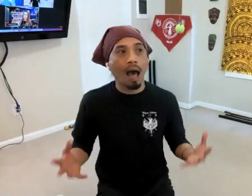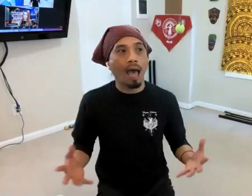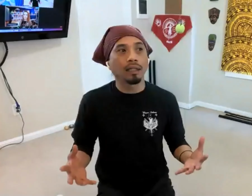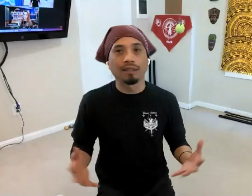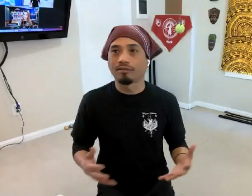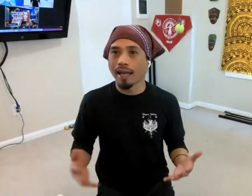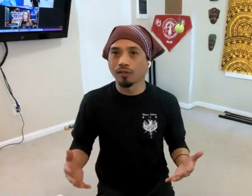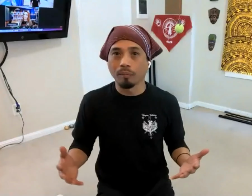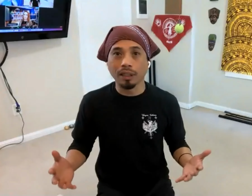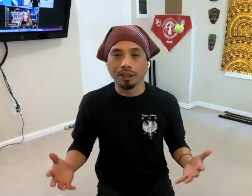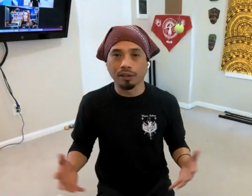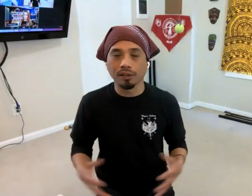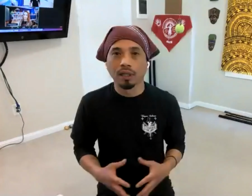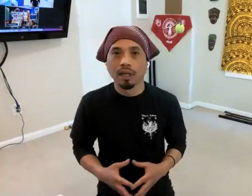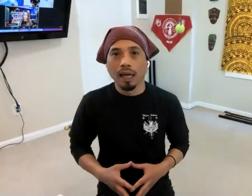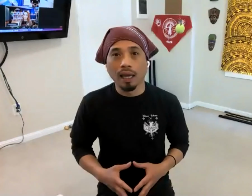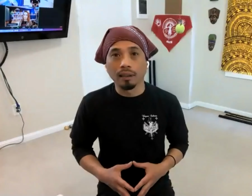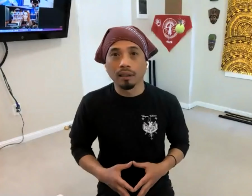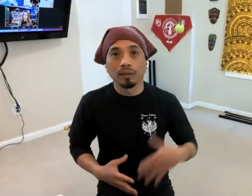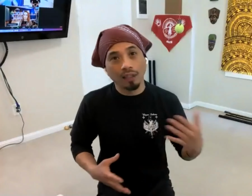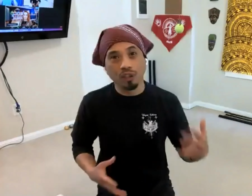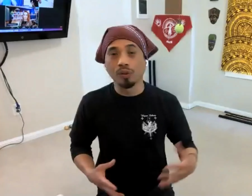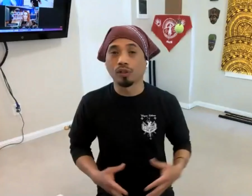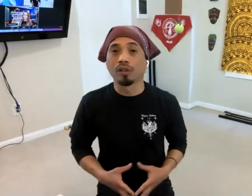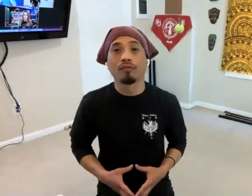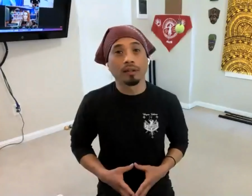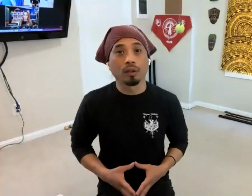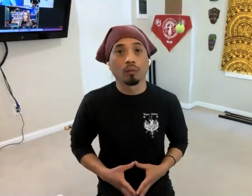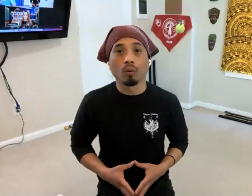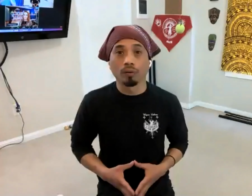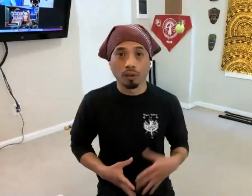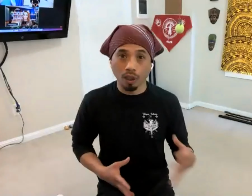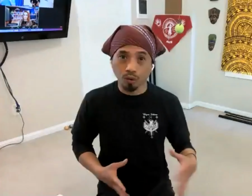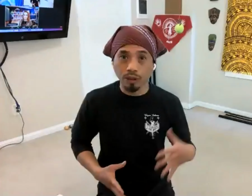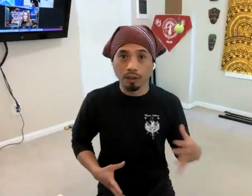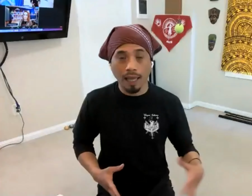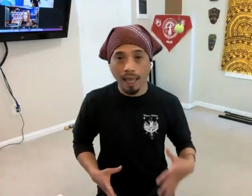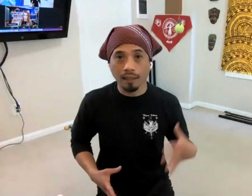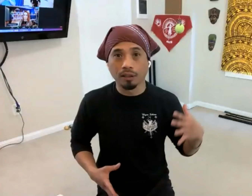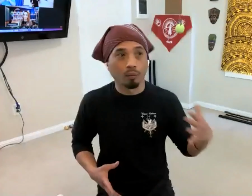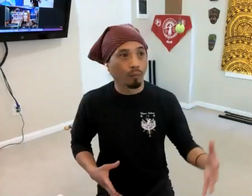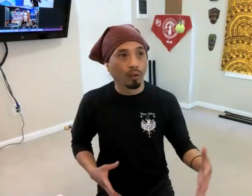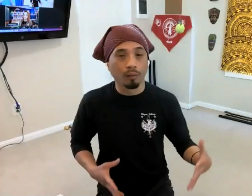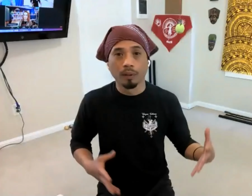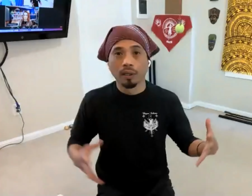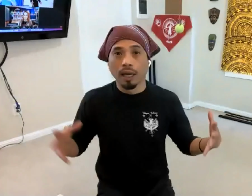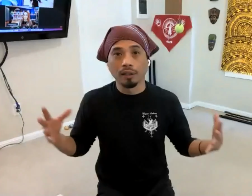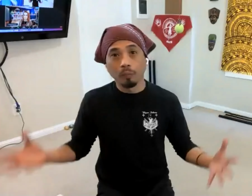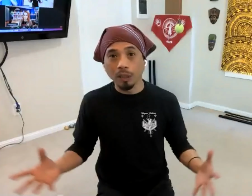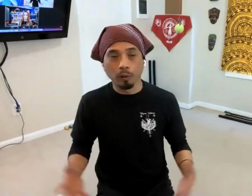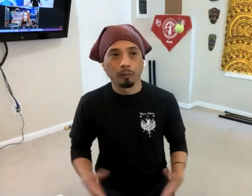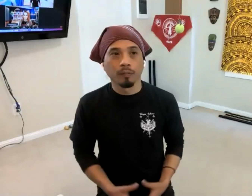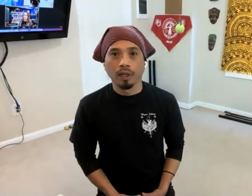MANY YEARS. AND THEY USED THAT TO DEFEND THEIR COUNTRY, THEIR LAND AND